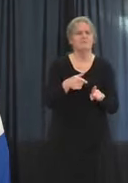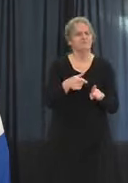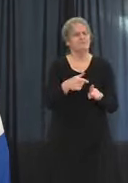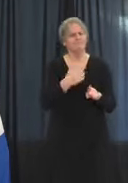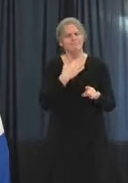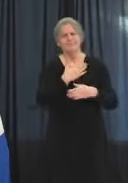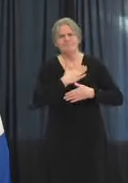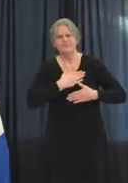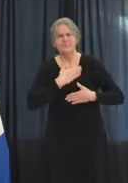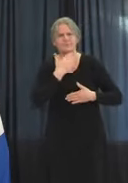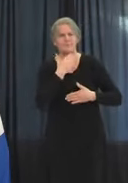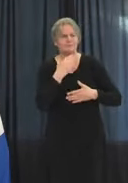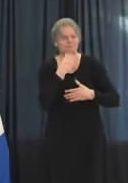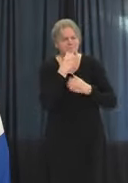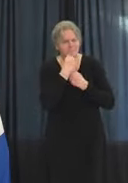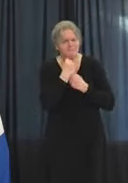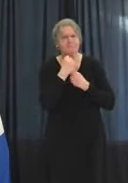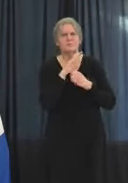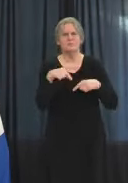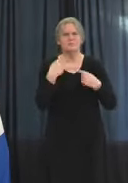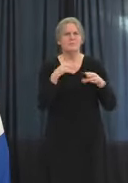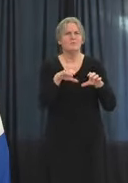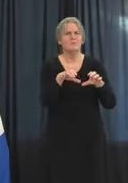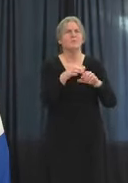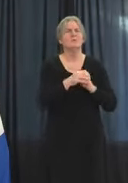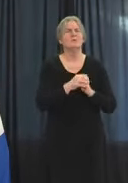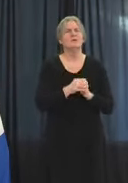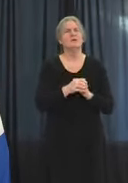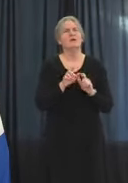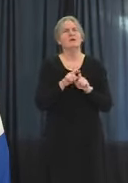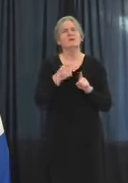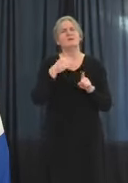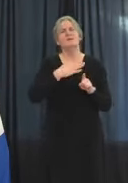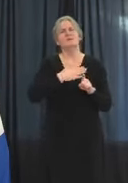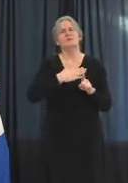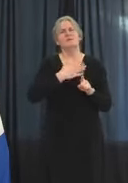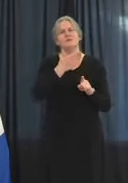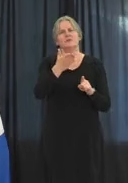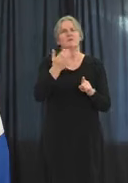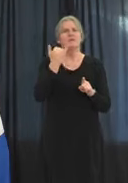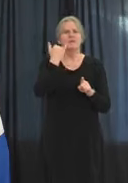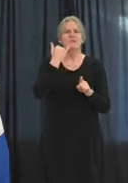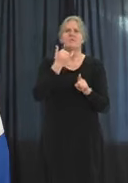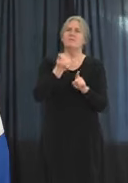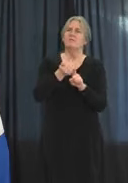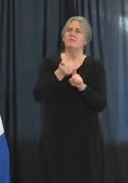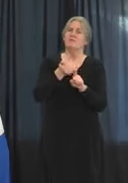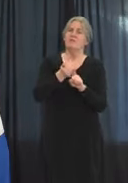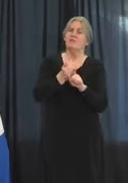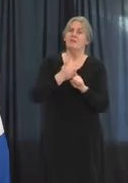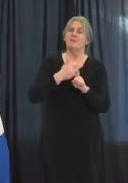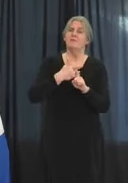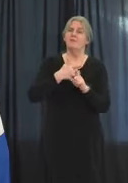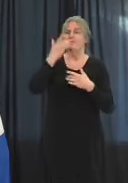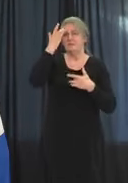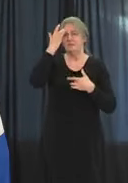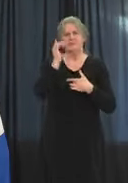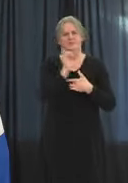very, very much appreciate her actions. And again, please, if you're not well, please stay home.